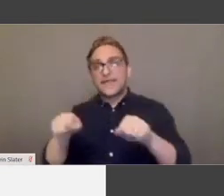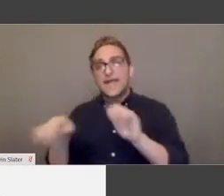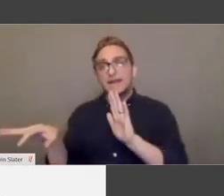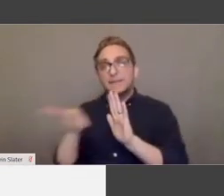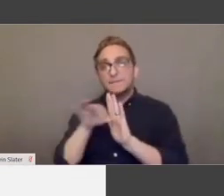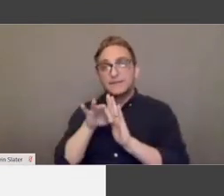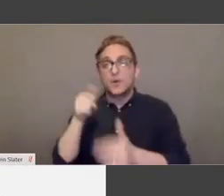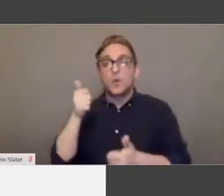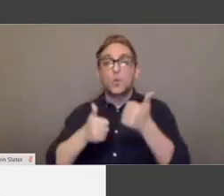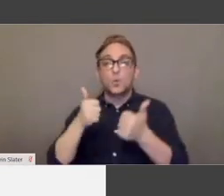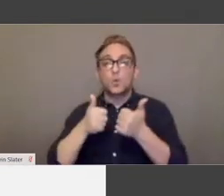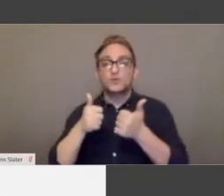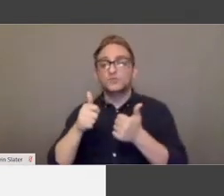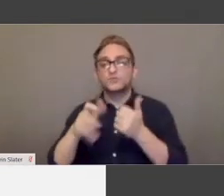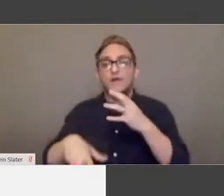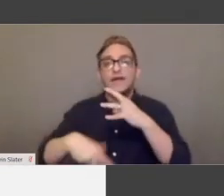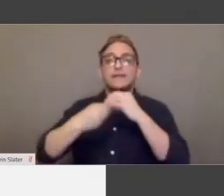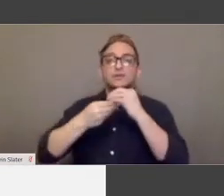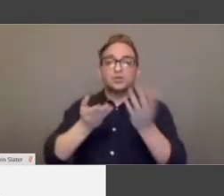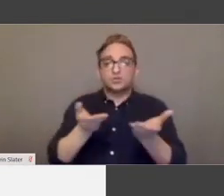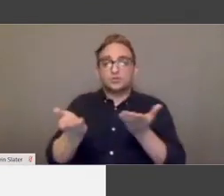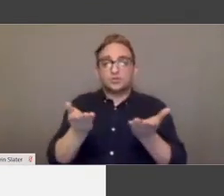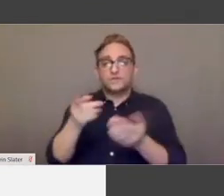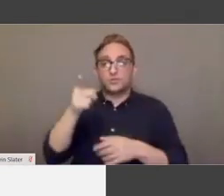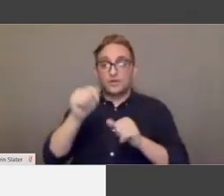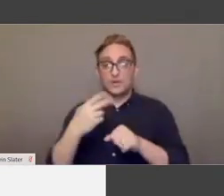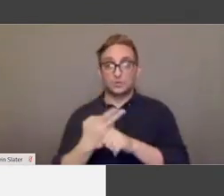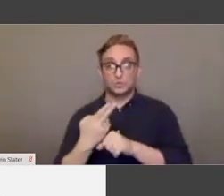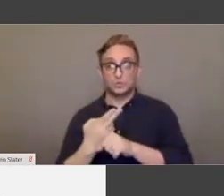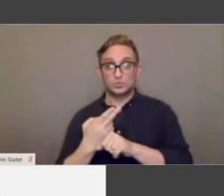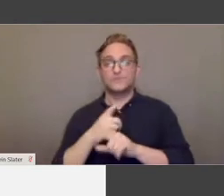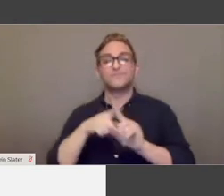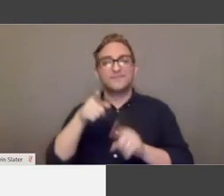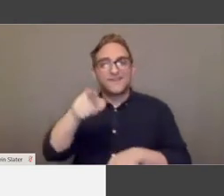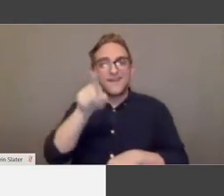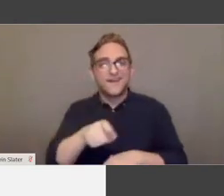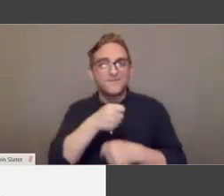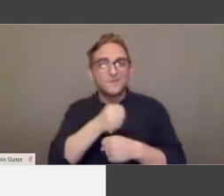aid you are going to use but you have to make sure it's providing effective communication.